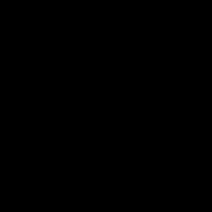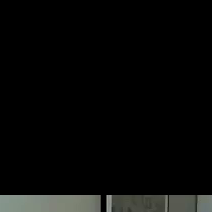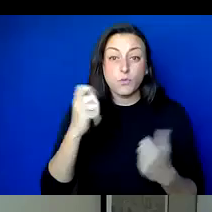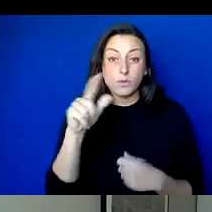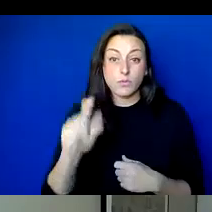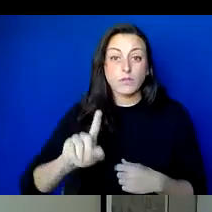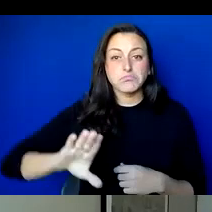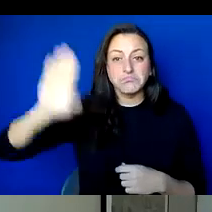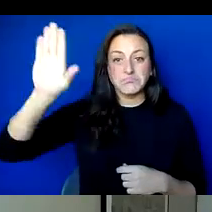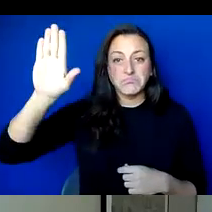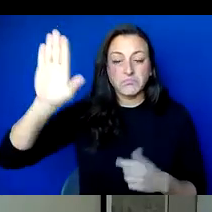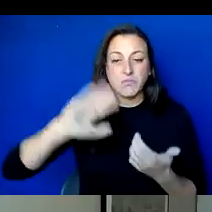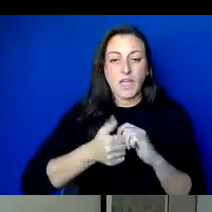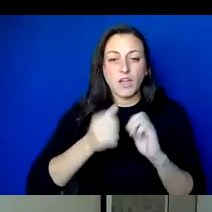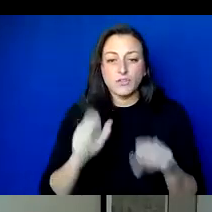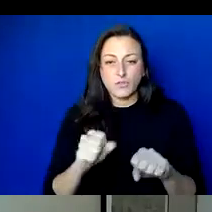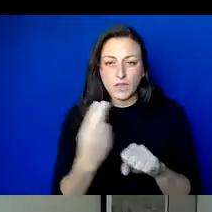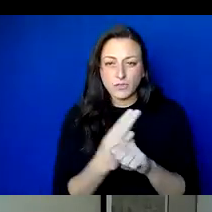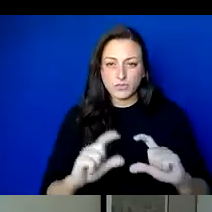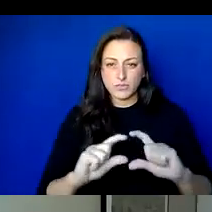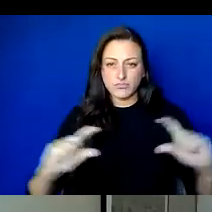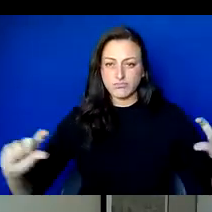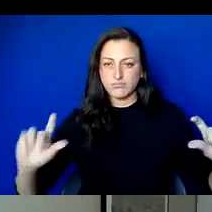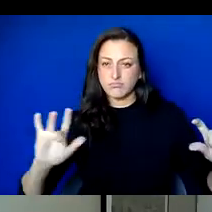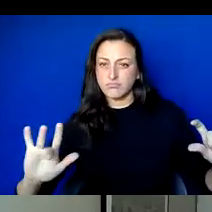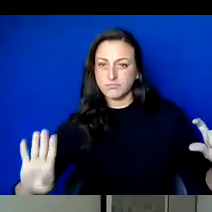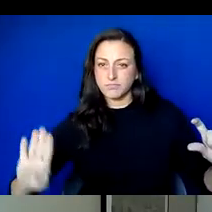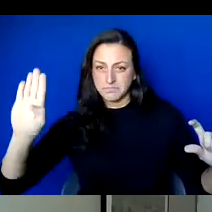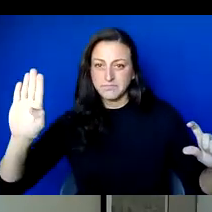Moderator: You can do that through the zoom menu bar, and we will call on you you can ask